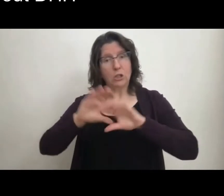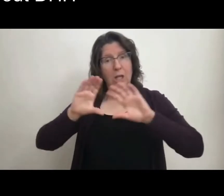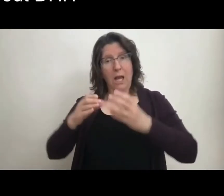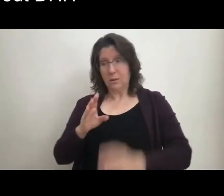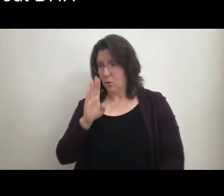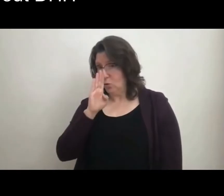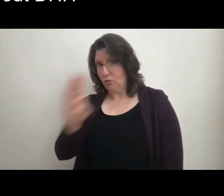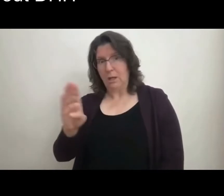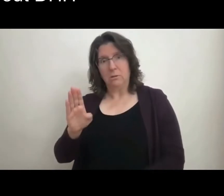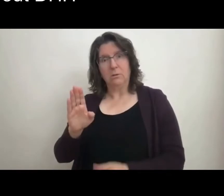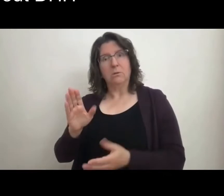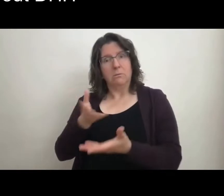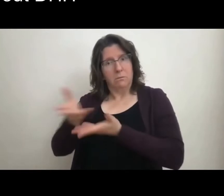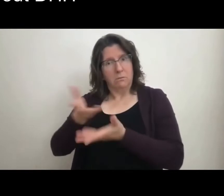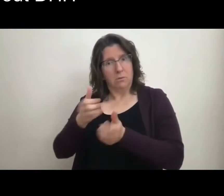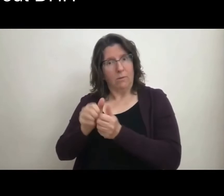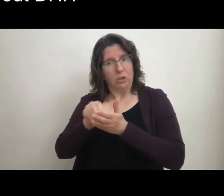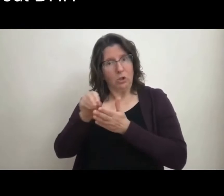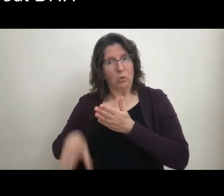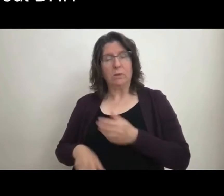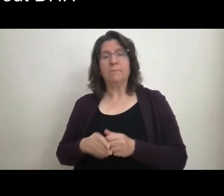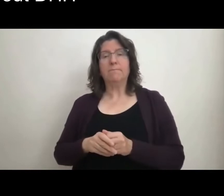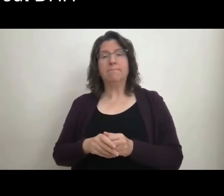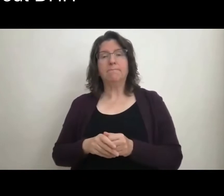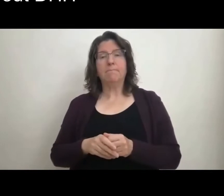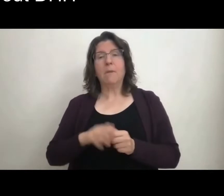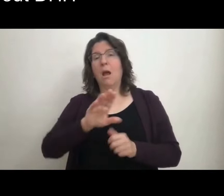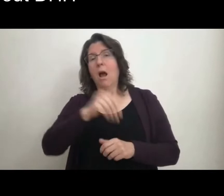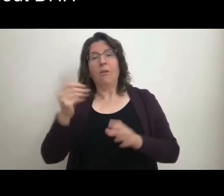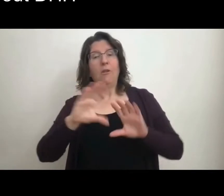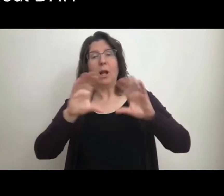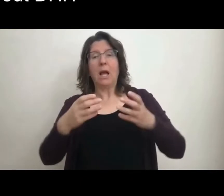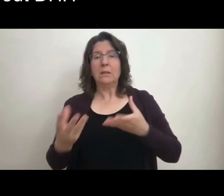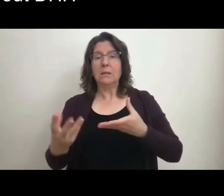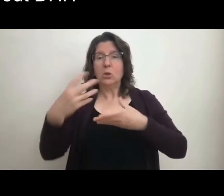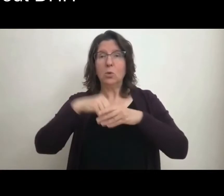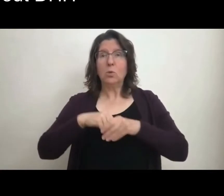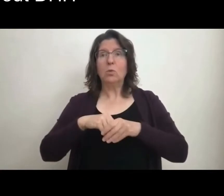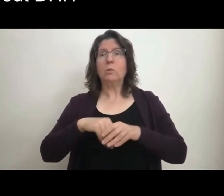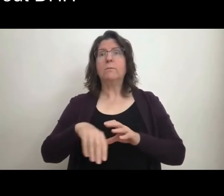other times I have taught English Language Arts in the classroom.